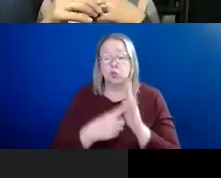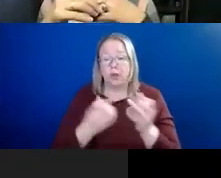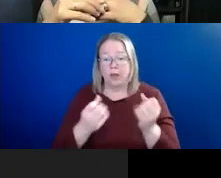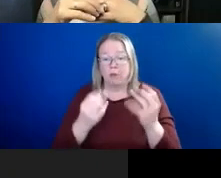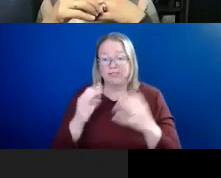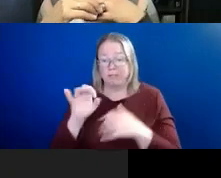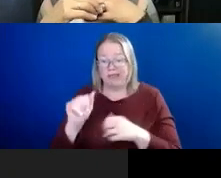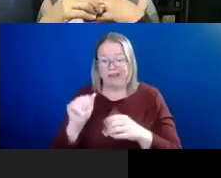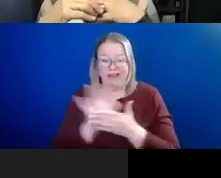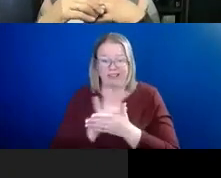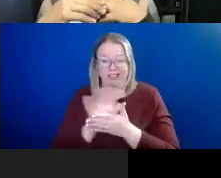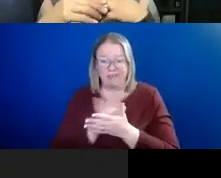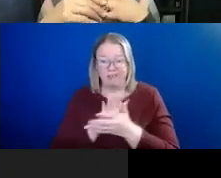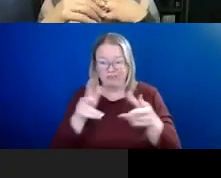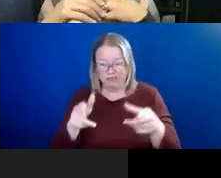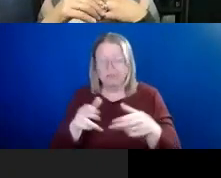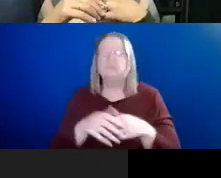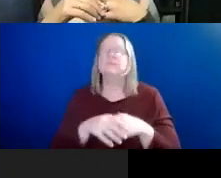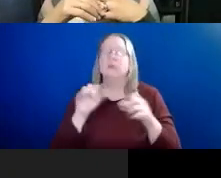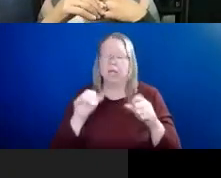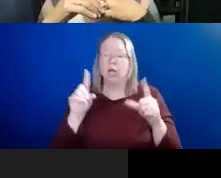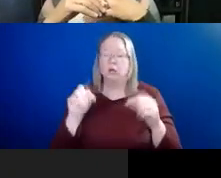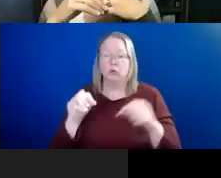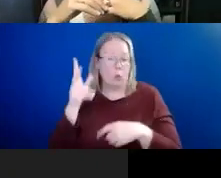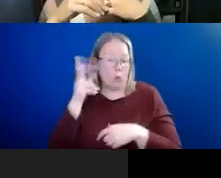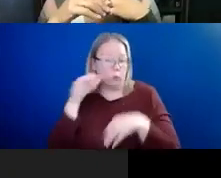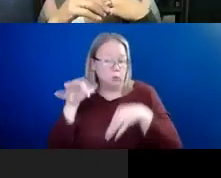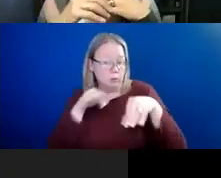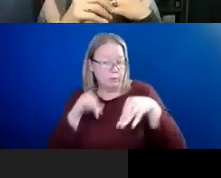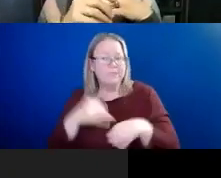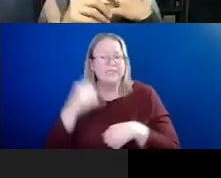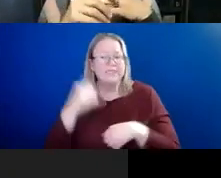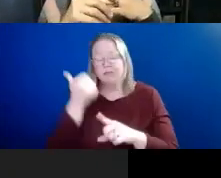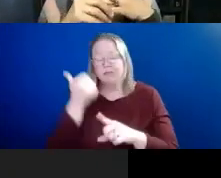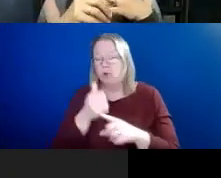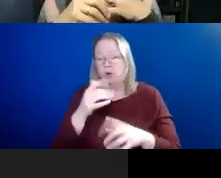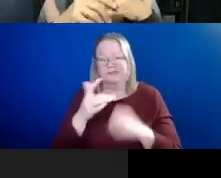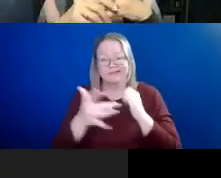clip . You can do audio 13:26:21 description 13:26:27 if you are a tech savvy person you can build it